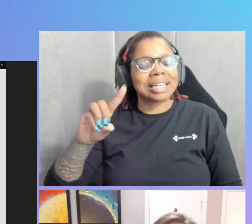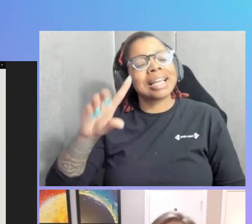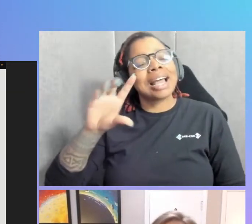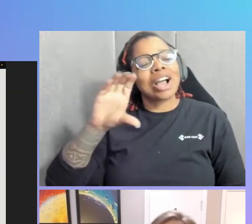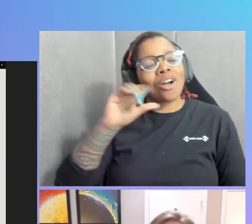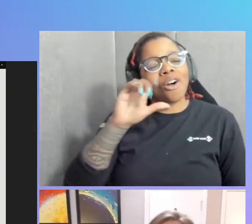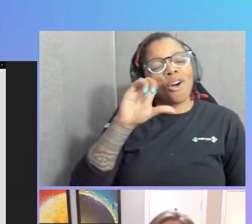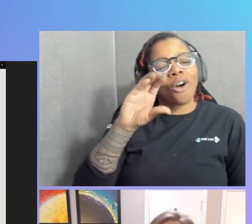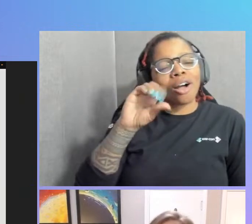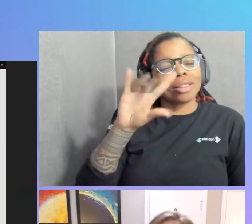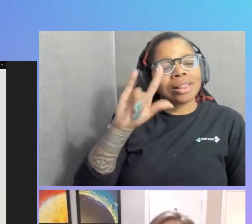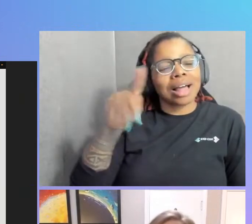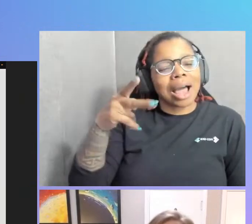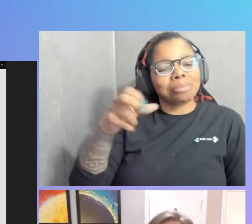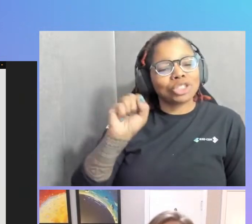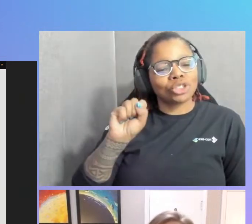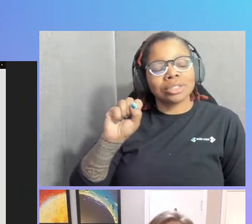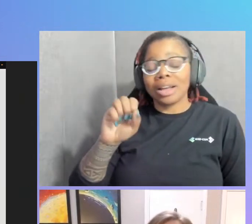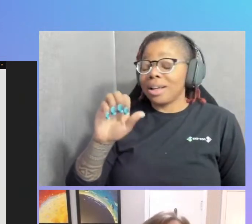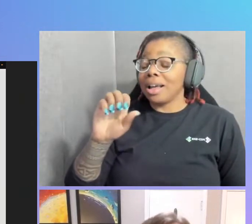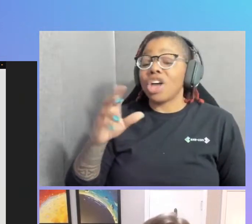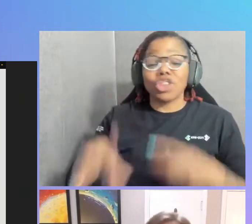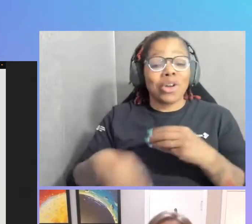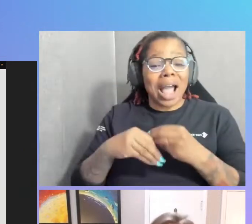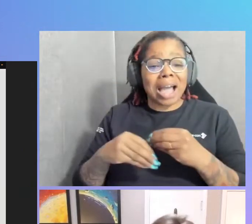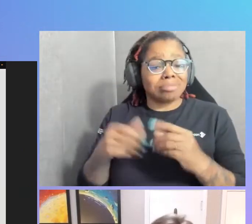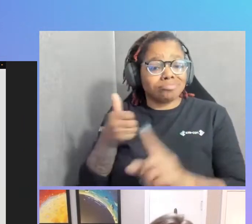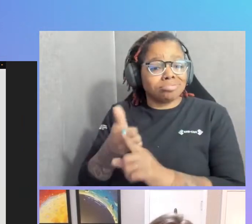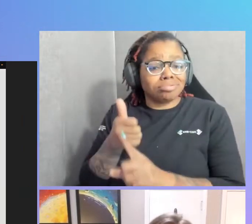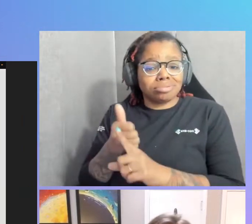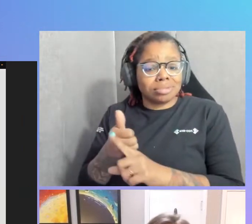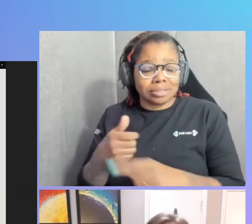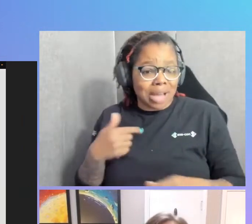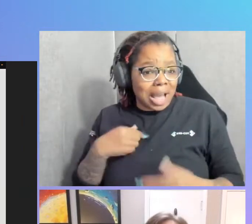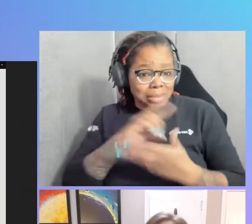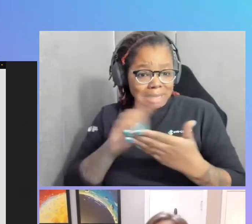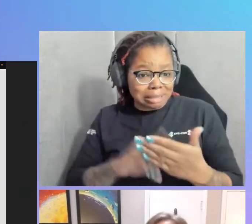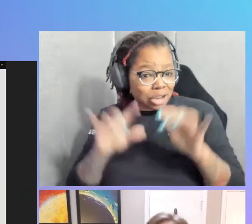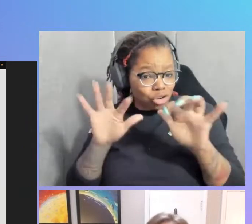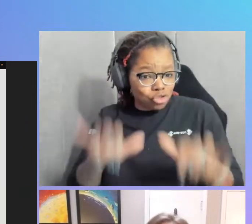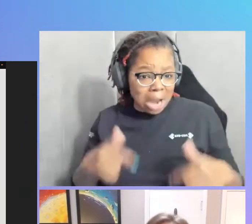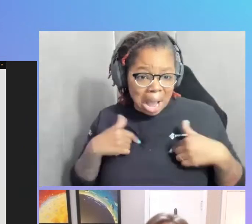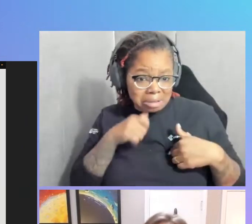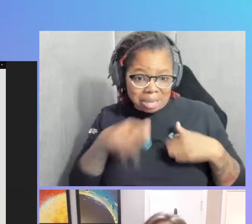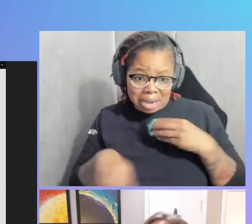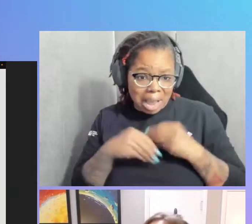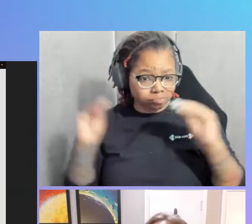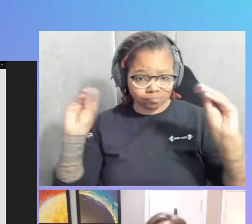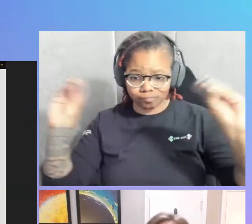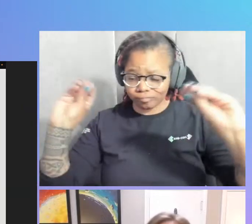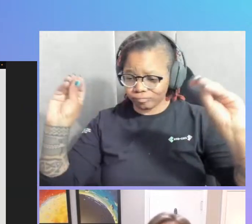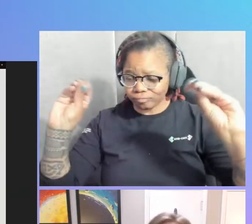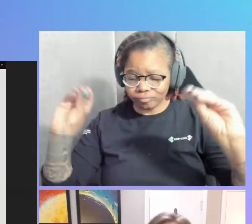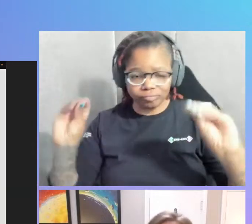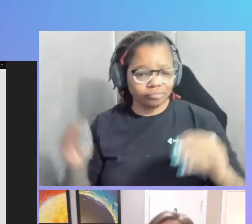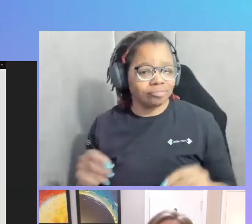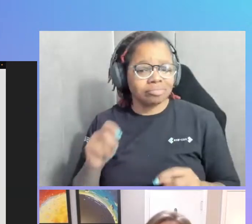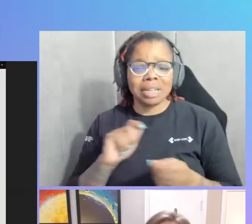using the Aria expanded attribute. Again as a designer or a writer, I didn't add any